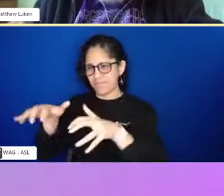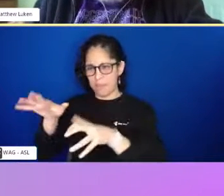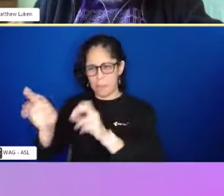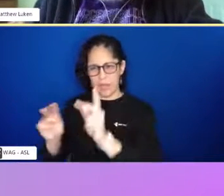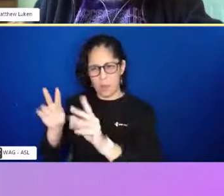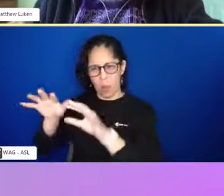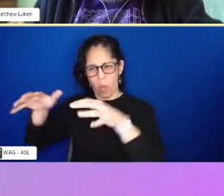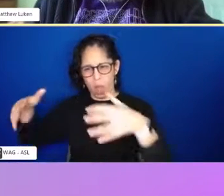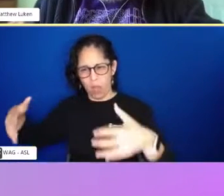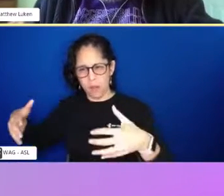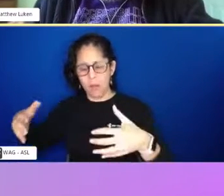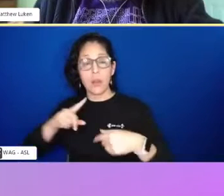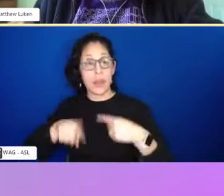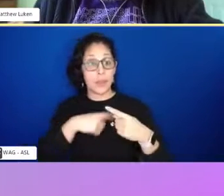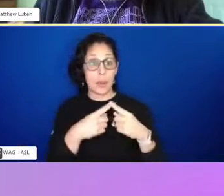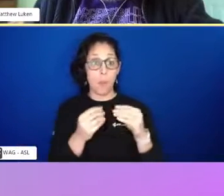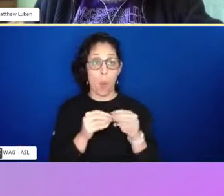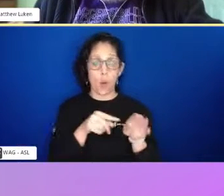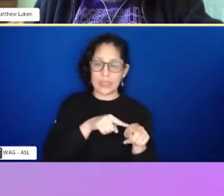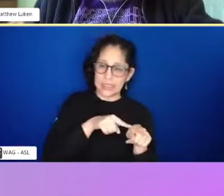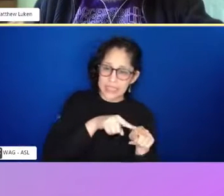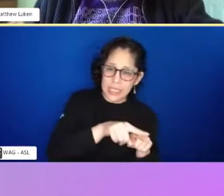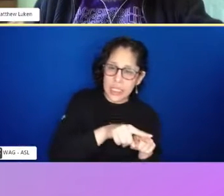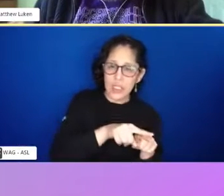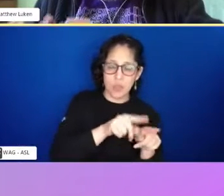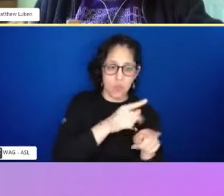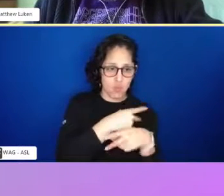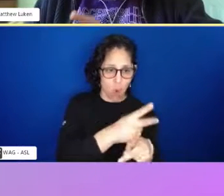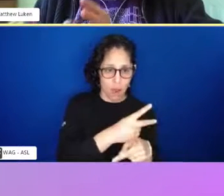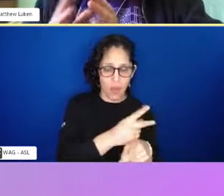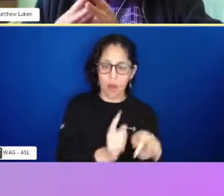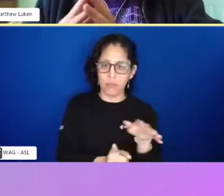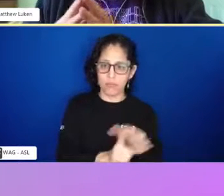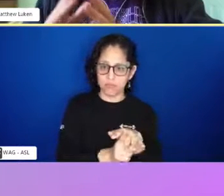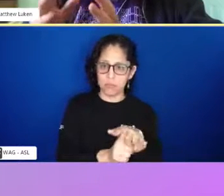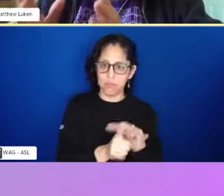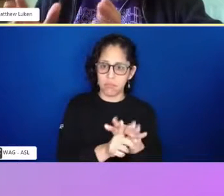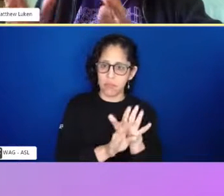design, vast majority of people. And then we start to